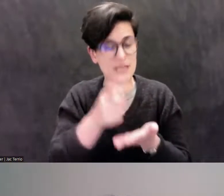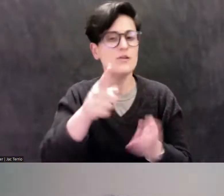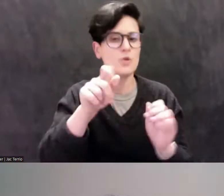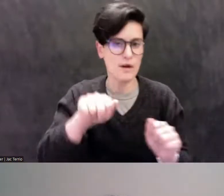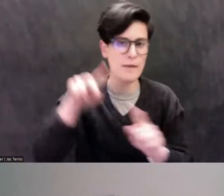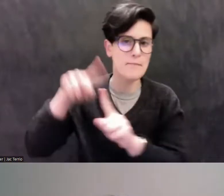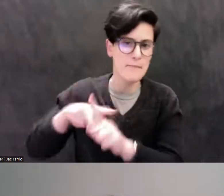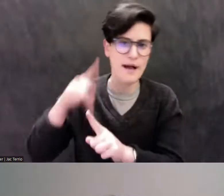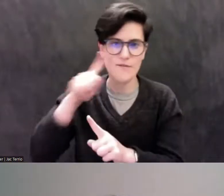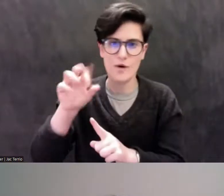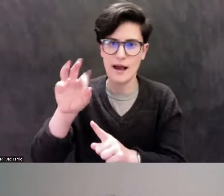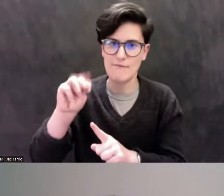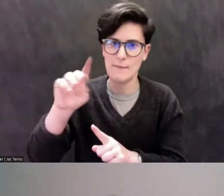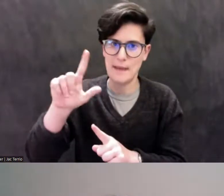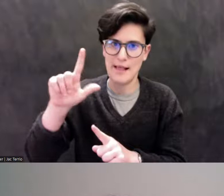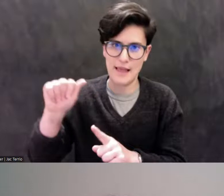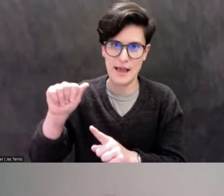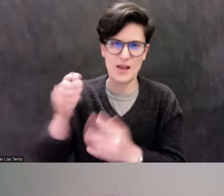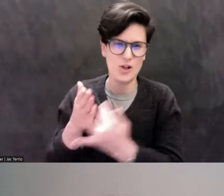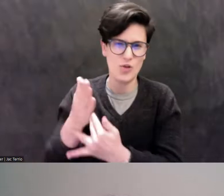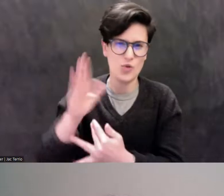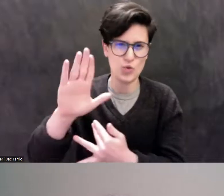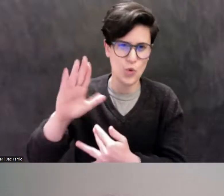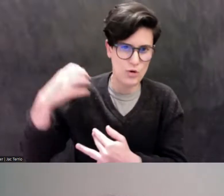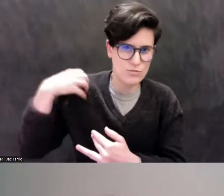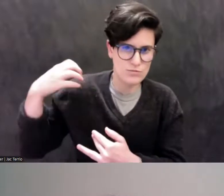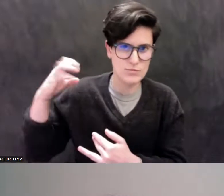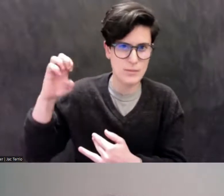benefit protection income. 15:59:43 replacement benefits through us as